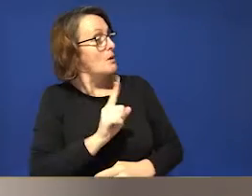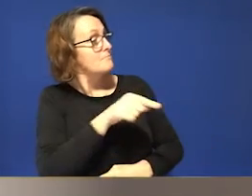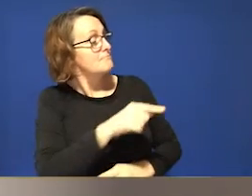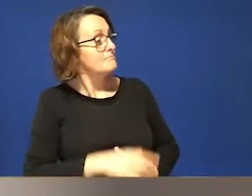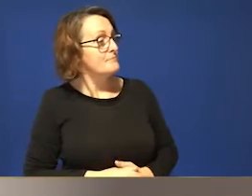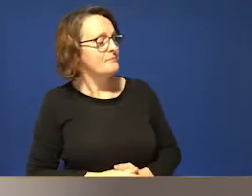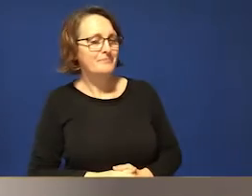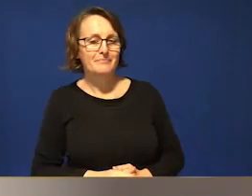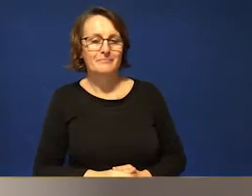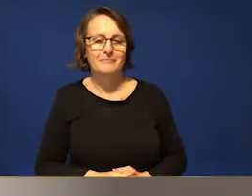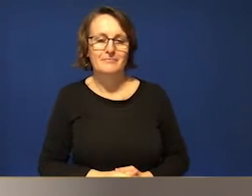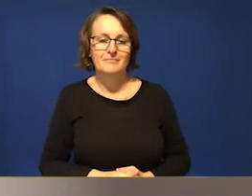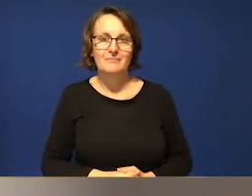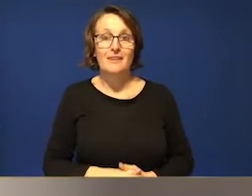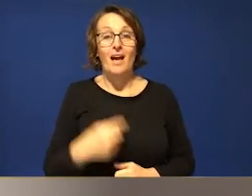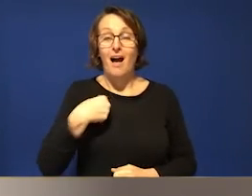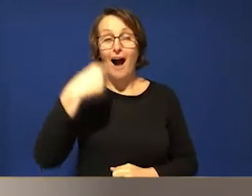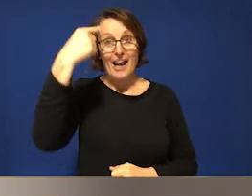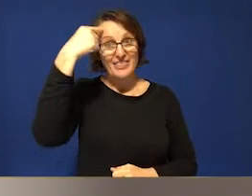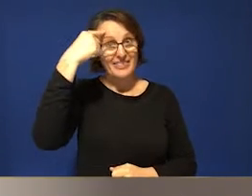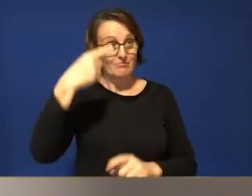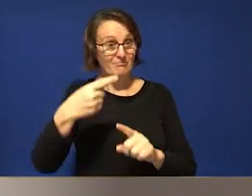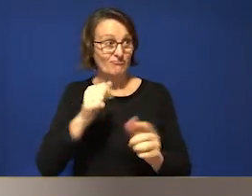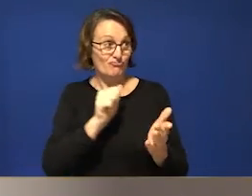I think early on there was a lot of anxiety.